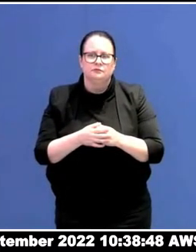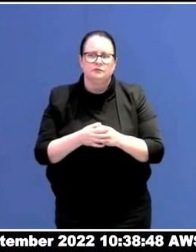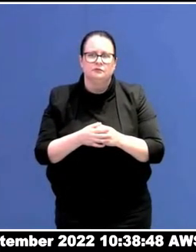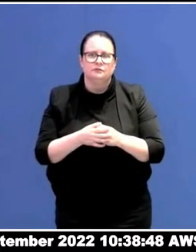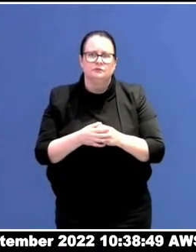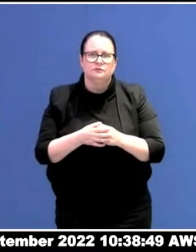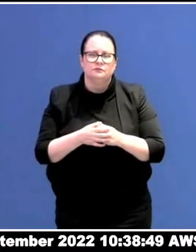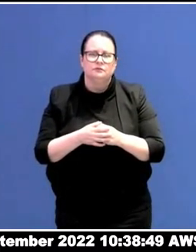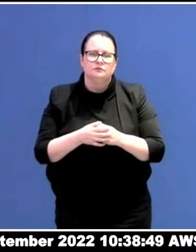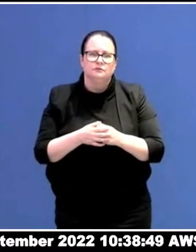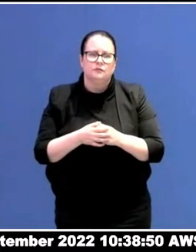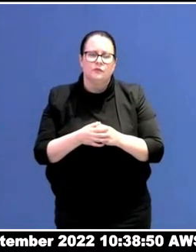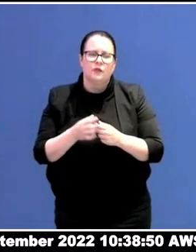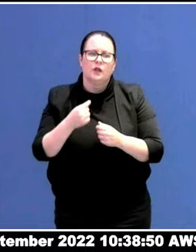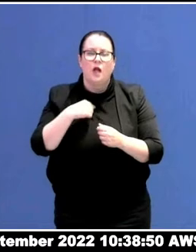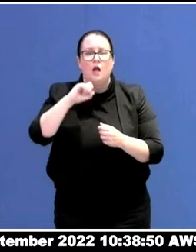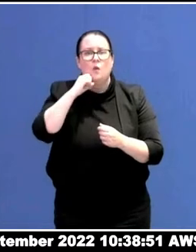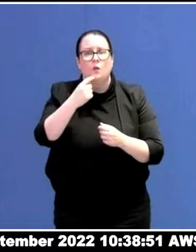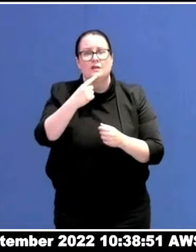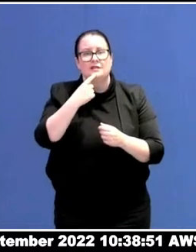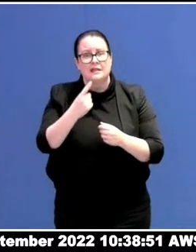it becomes, I would say, very overwhelming very quickly.